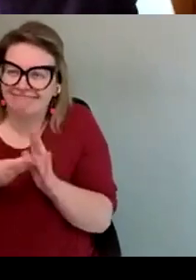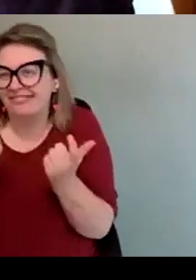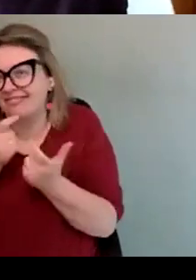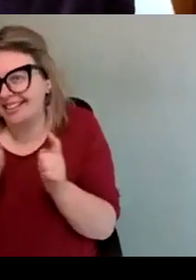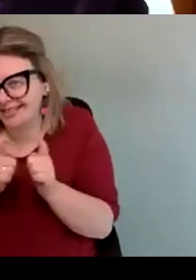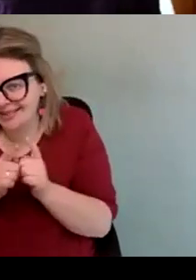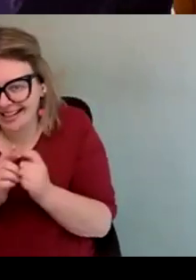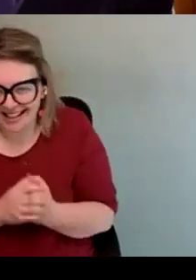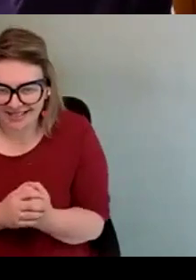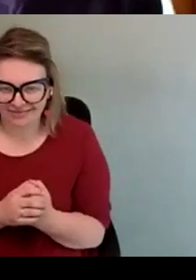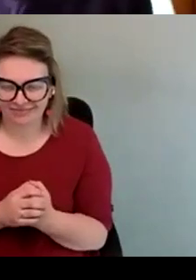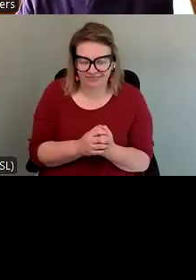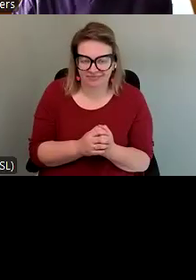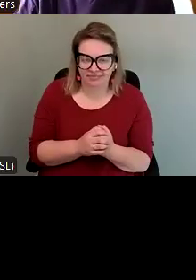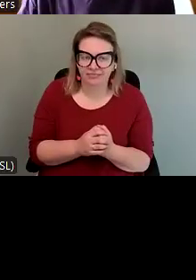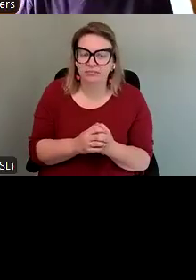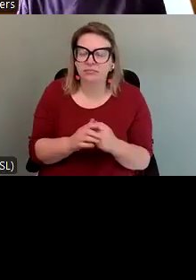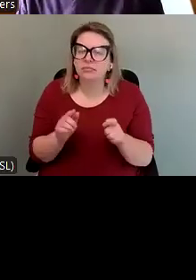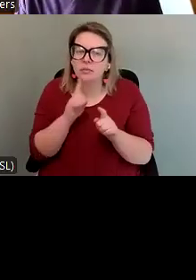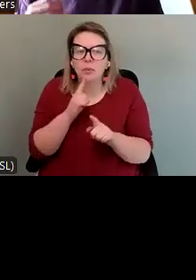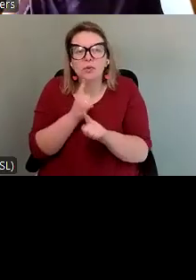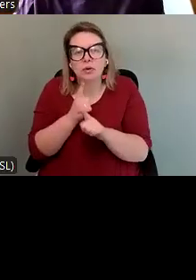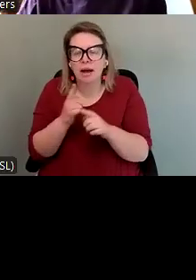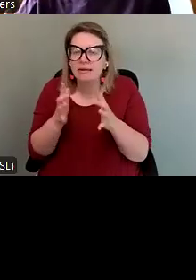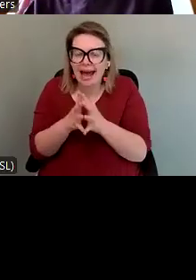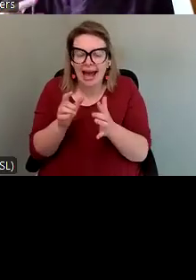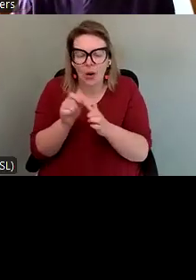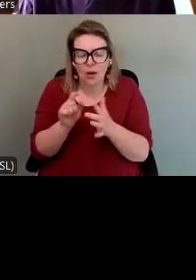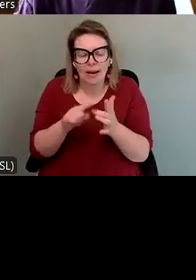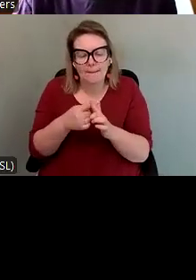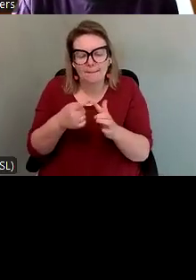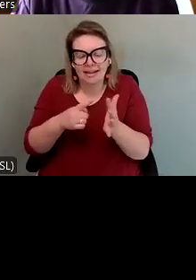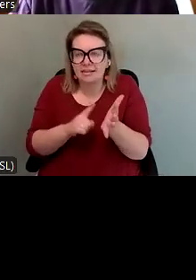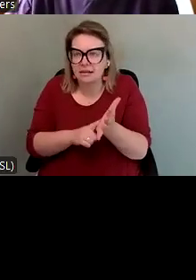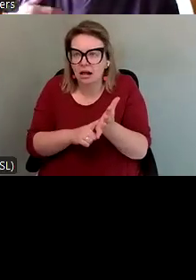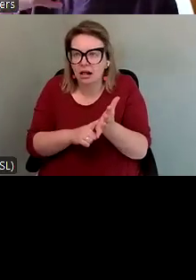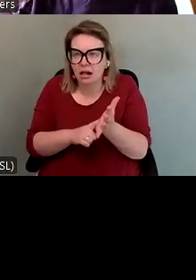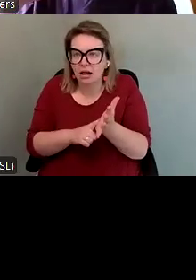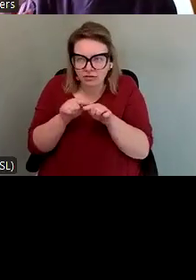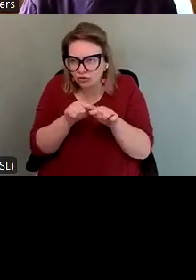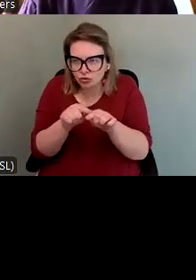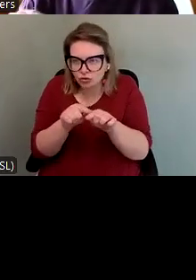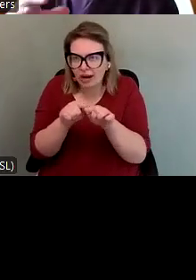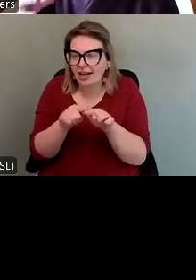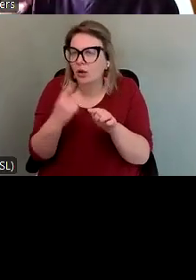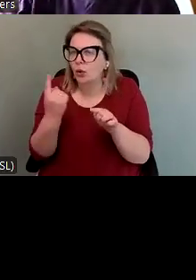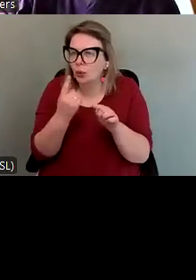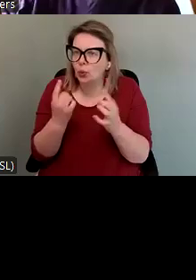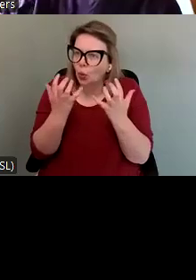We'll also be looking at how to use pixels to track your audience behavior and retarget your visitors. We're going to look at some step-by-step guidance